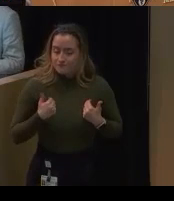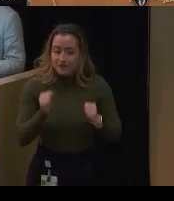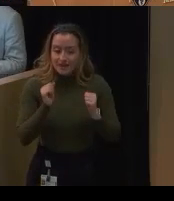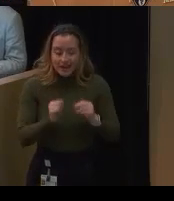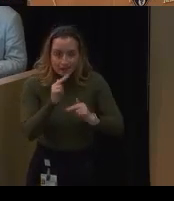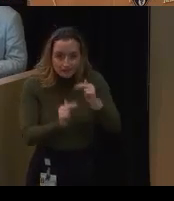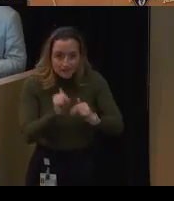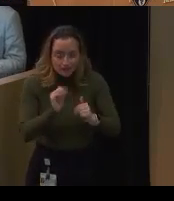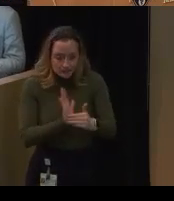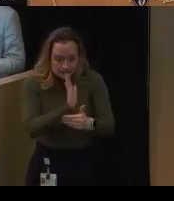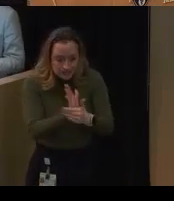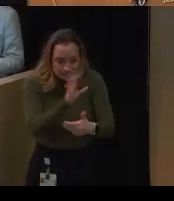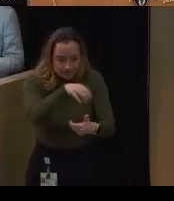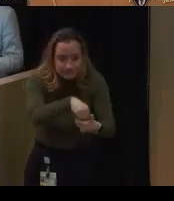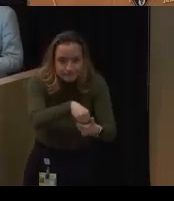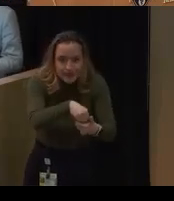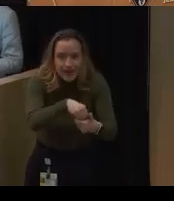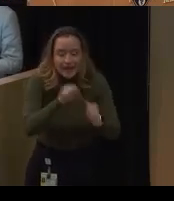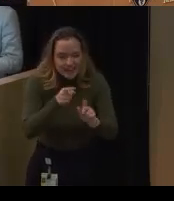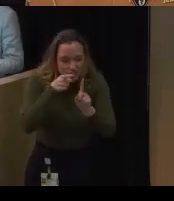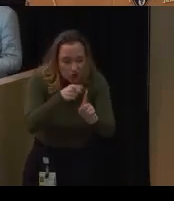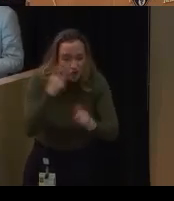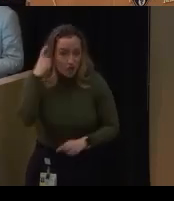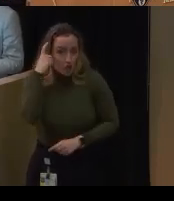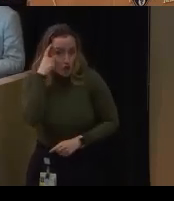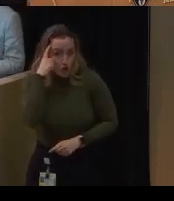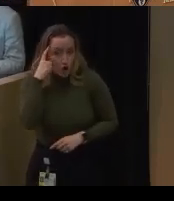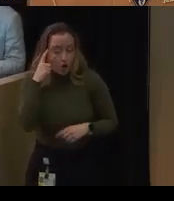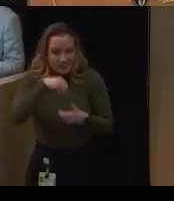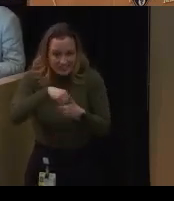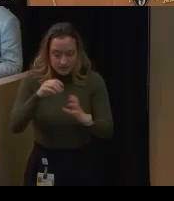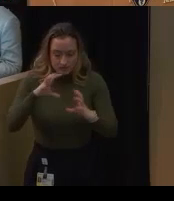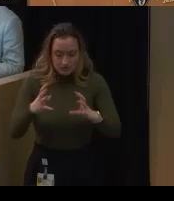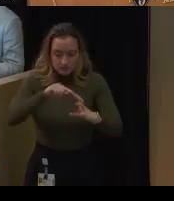that are directly targeting neural systems or brain regions that are implicated in the